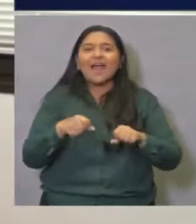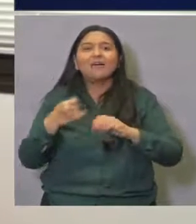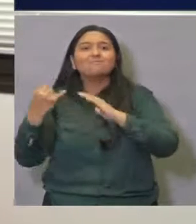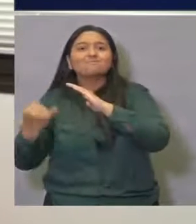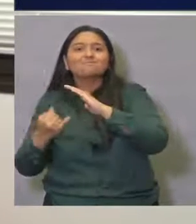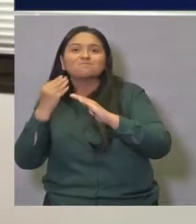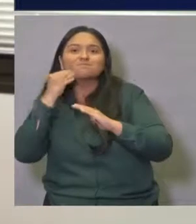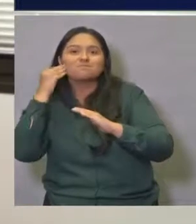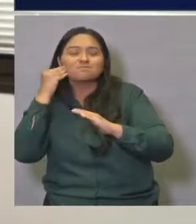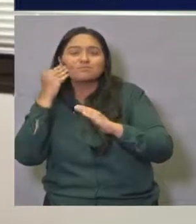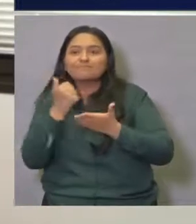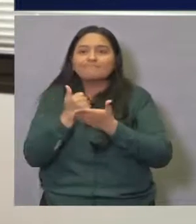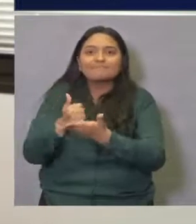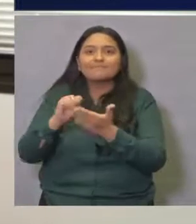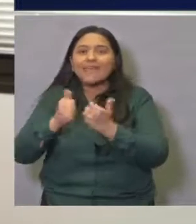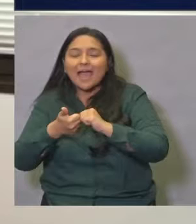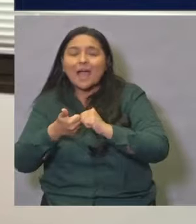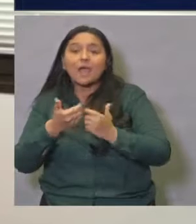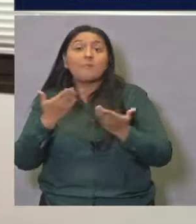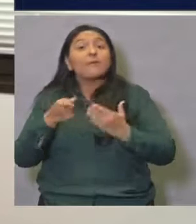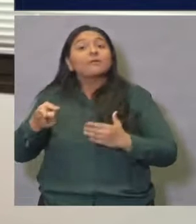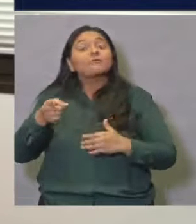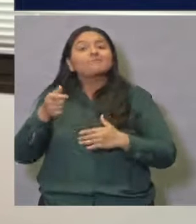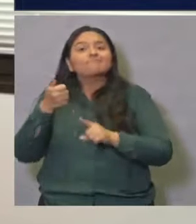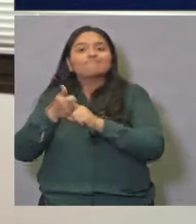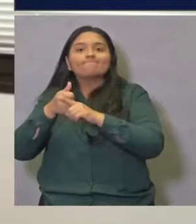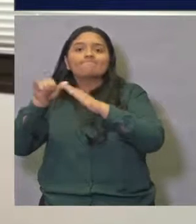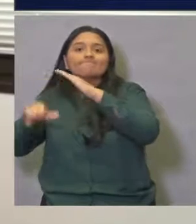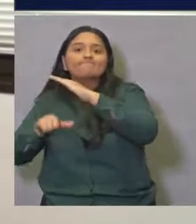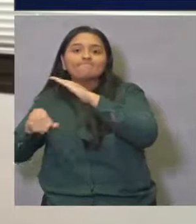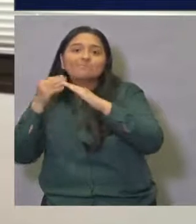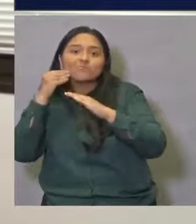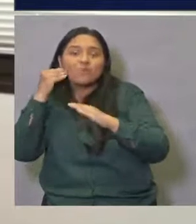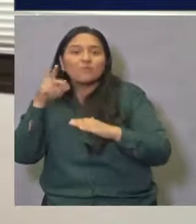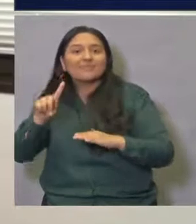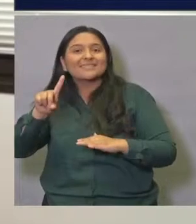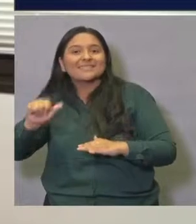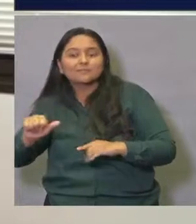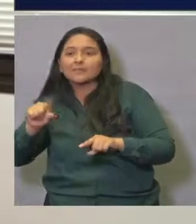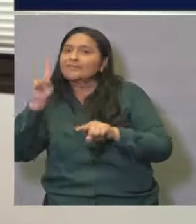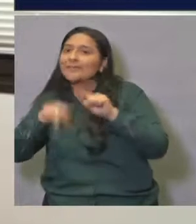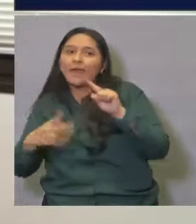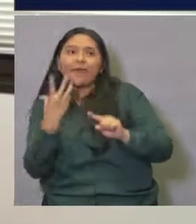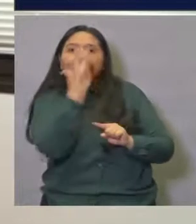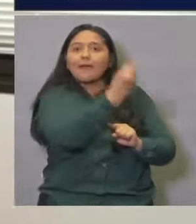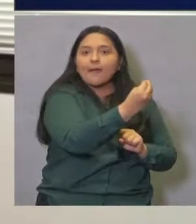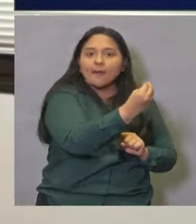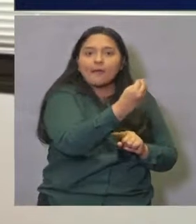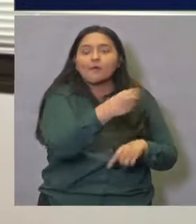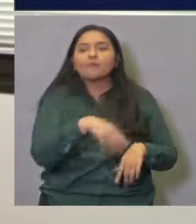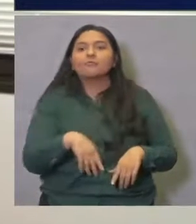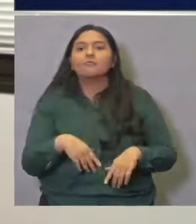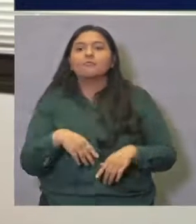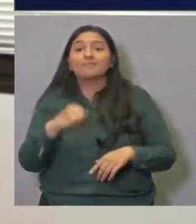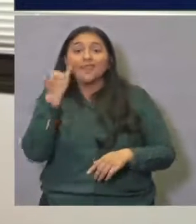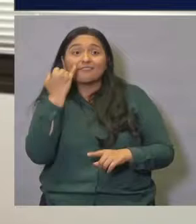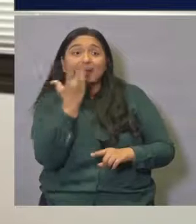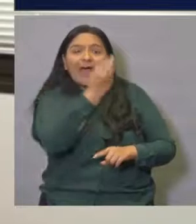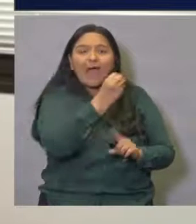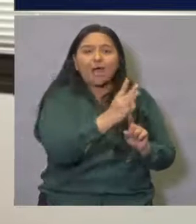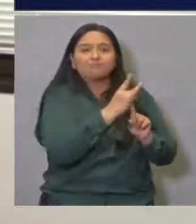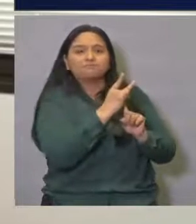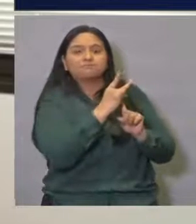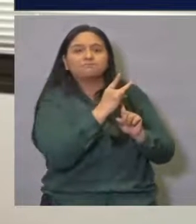AYUDARQUIENES SON ELEGIBLES